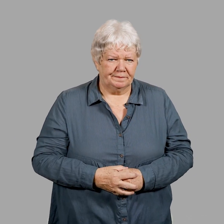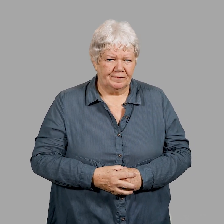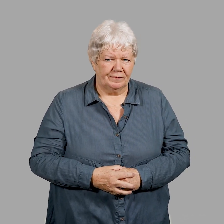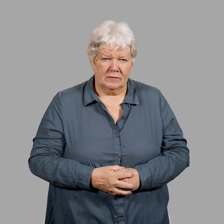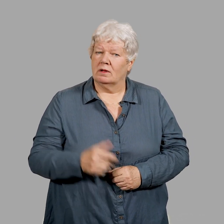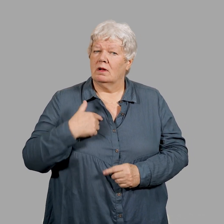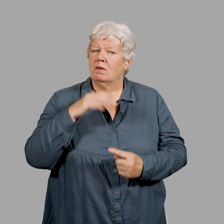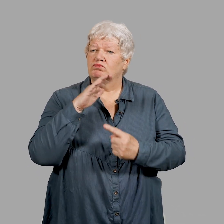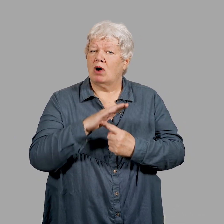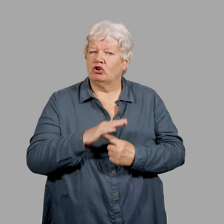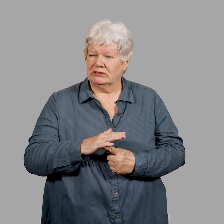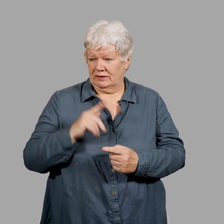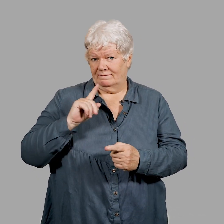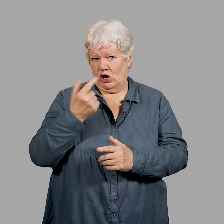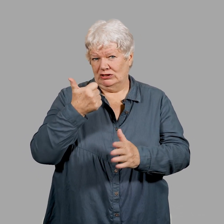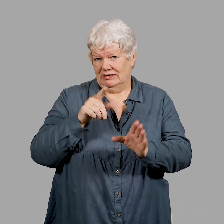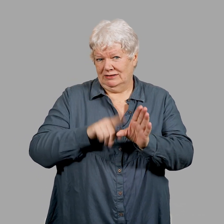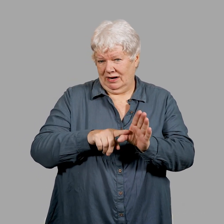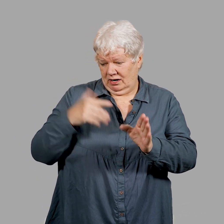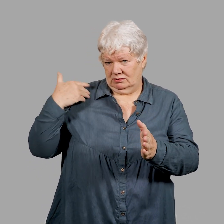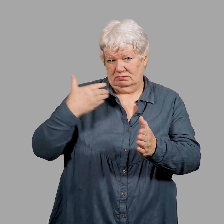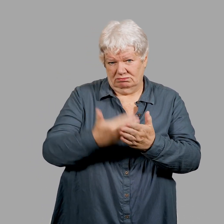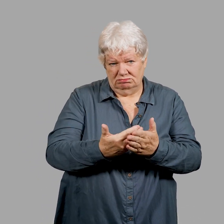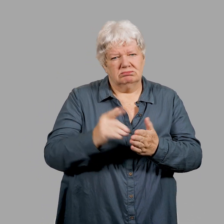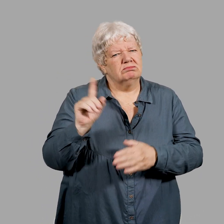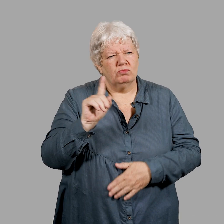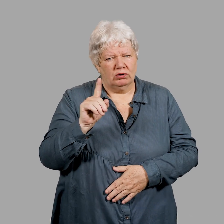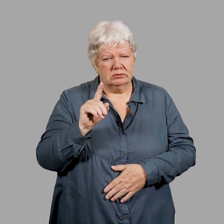Our priorities evolved during the six-year lifetime of our previous plan